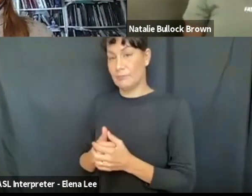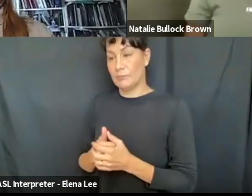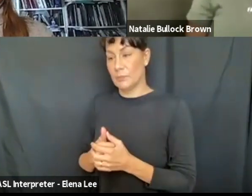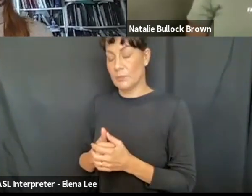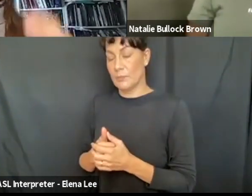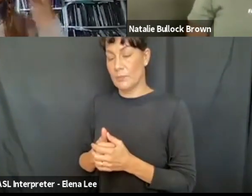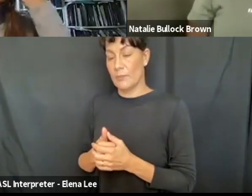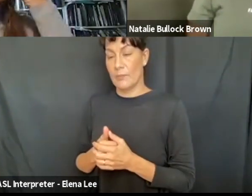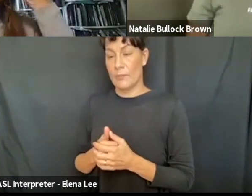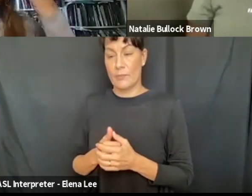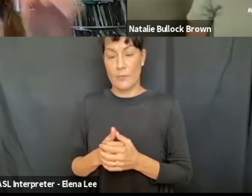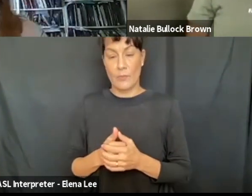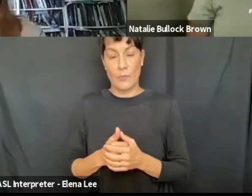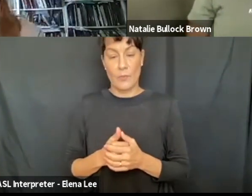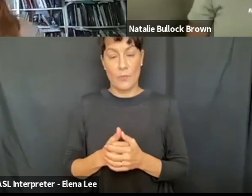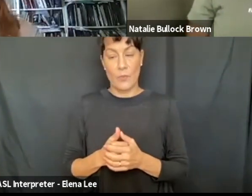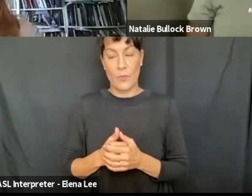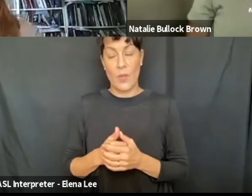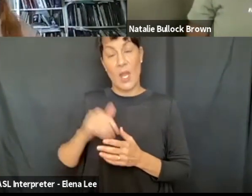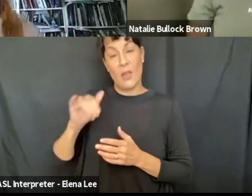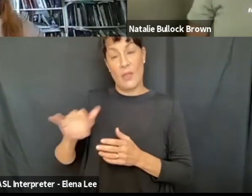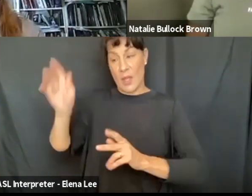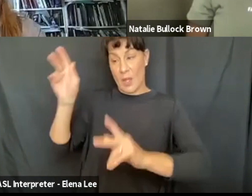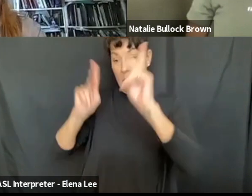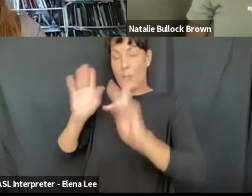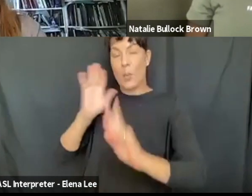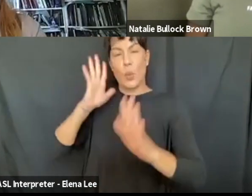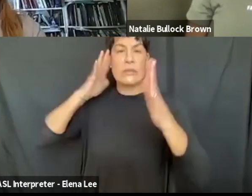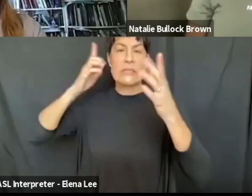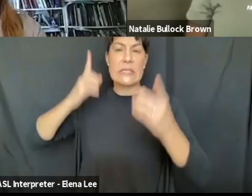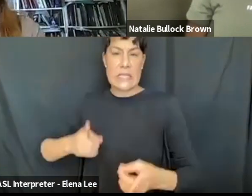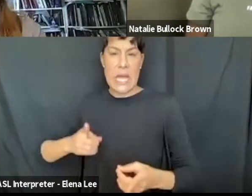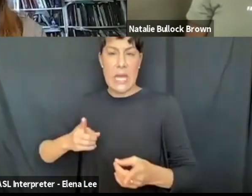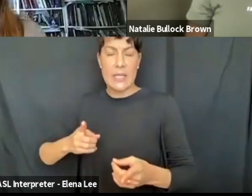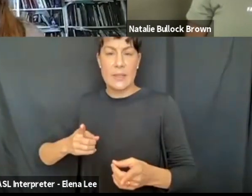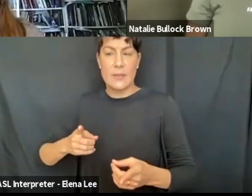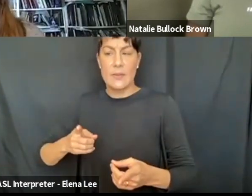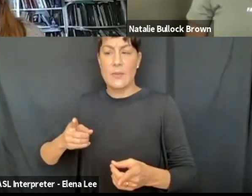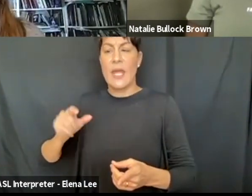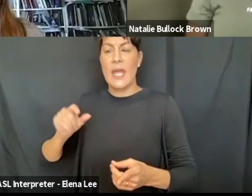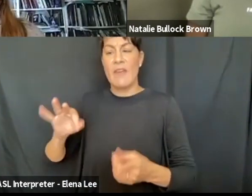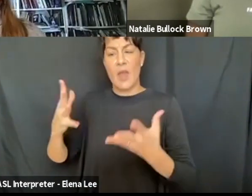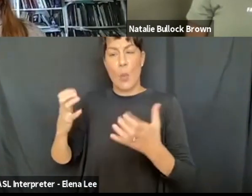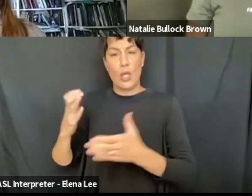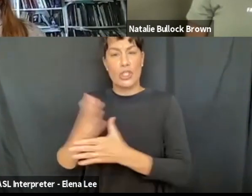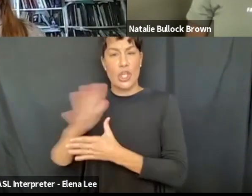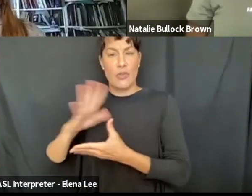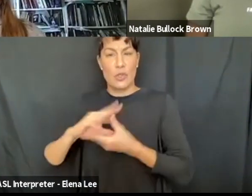that they will decide to tell their story because they want to help other people. And we can't force them.